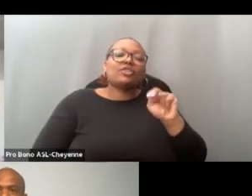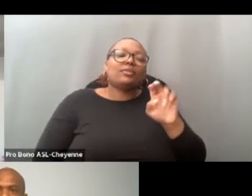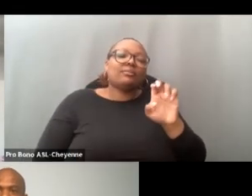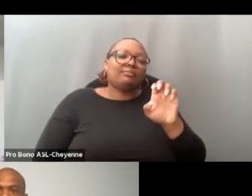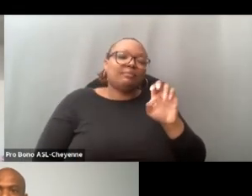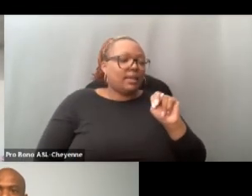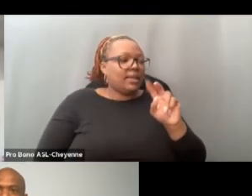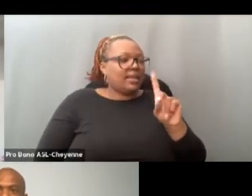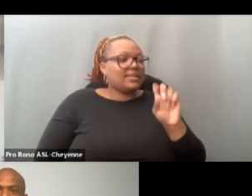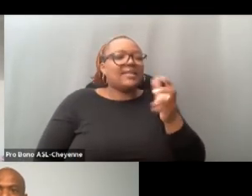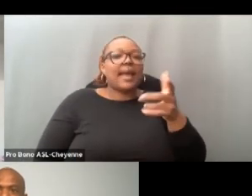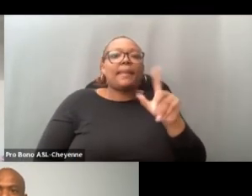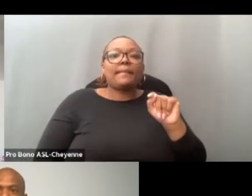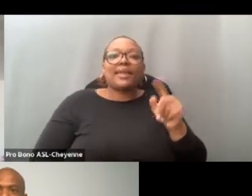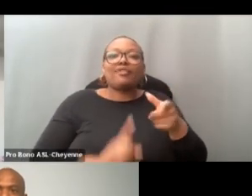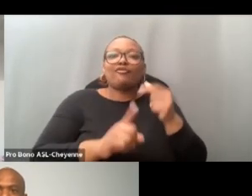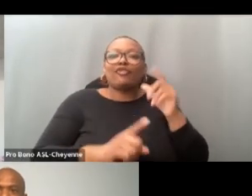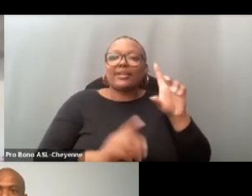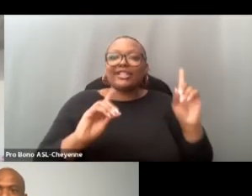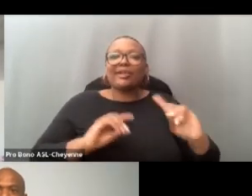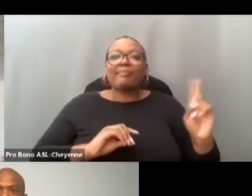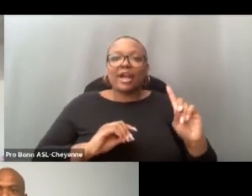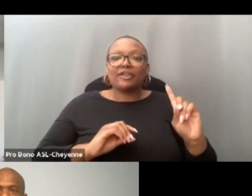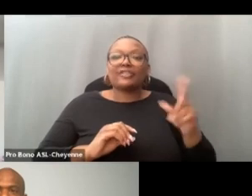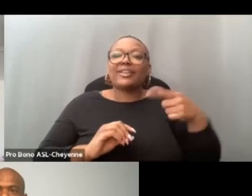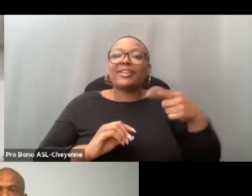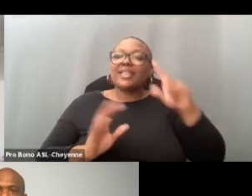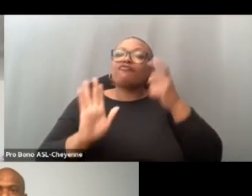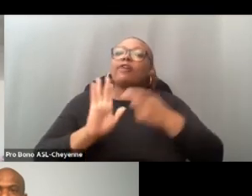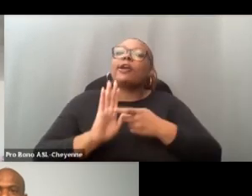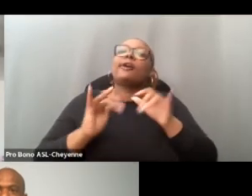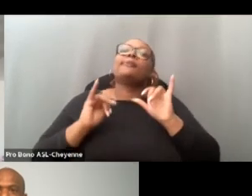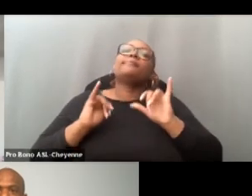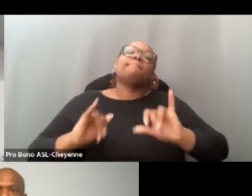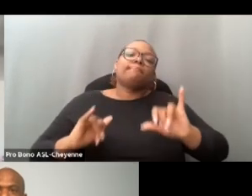Because NED recognizes, I'm happy to say,